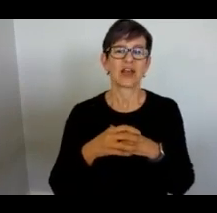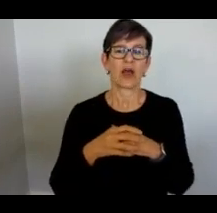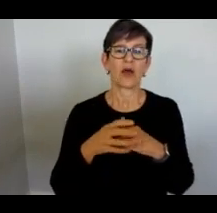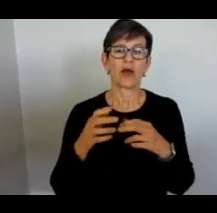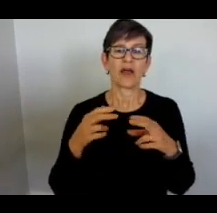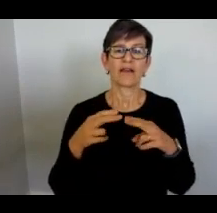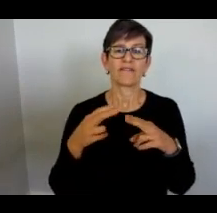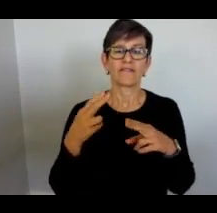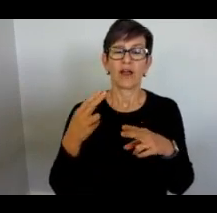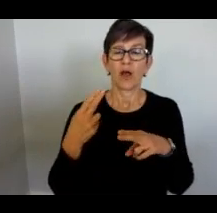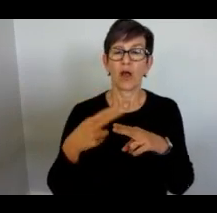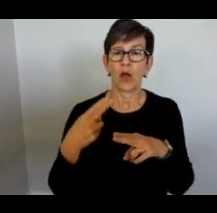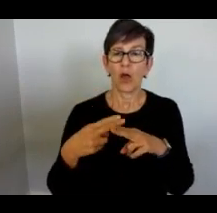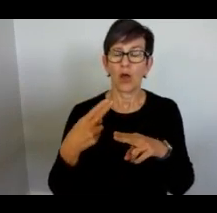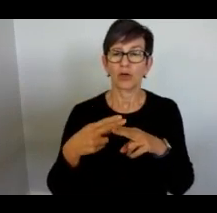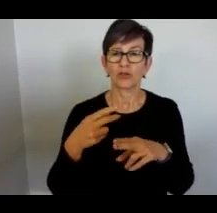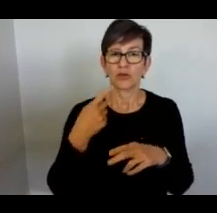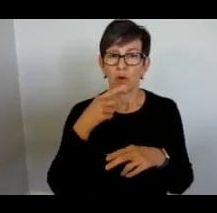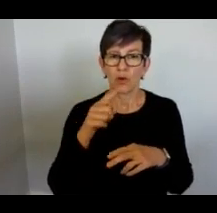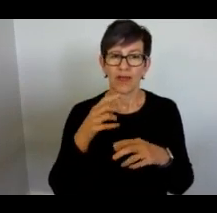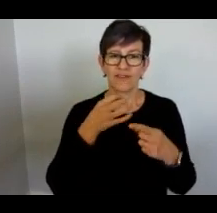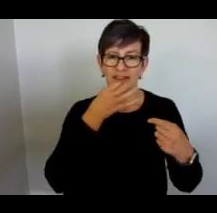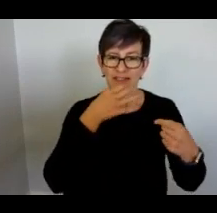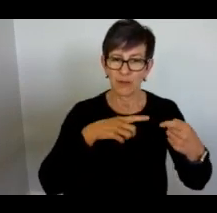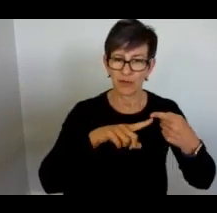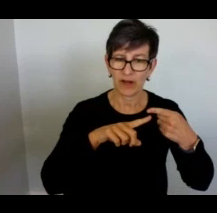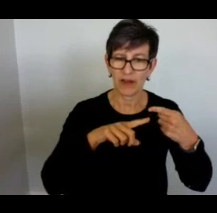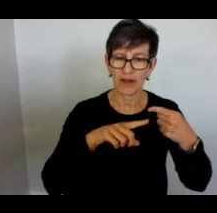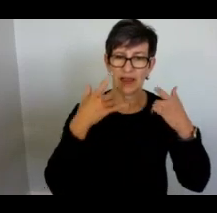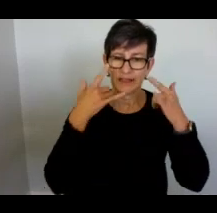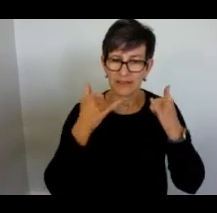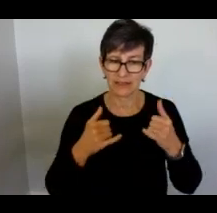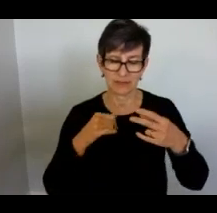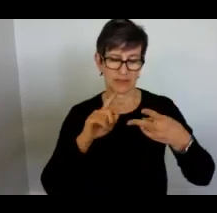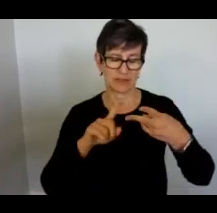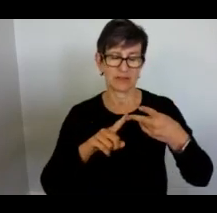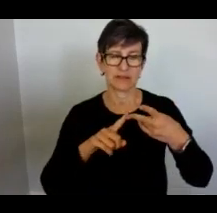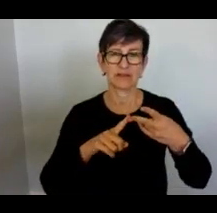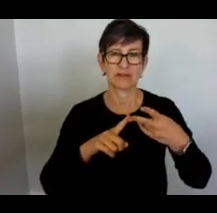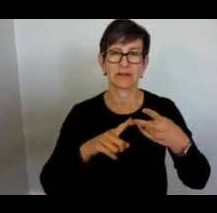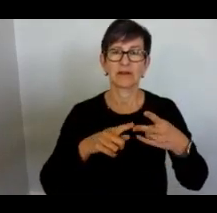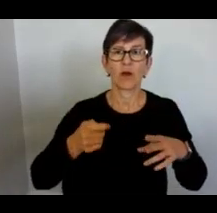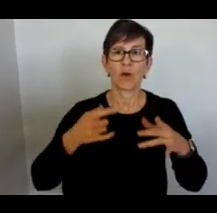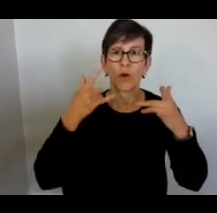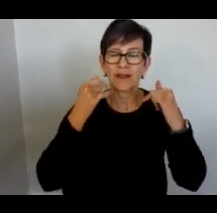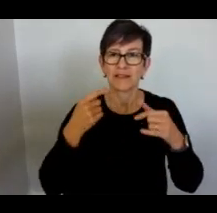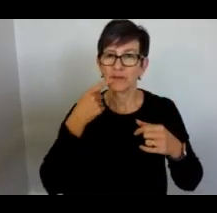in temporary assessment orders, court assessment orders as well as temporary custody orders.